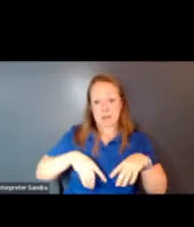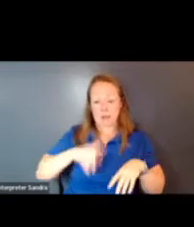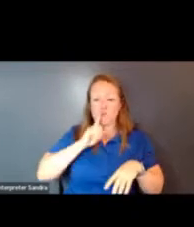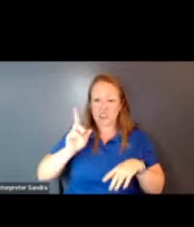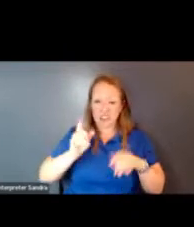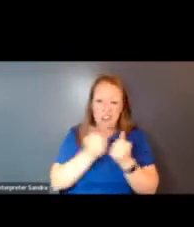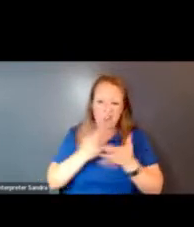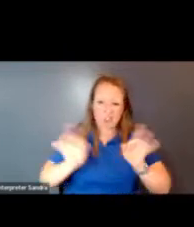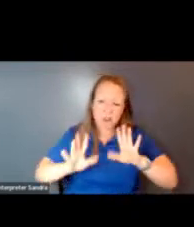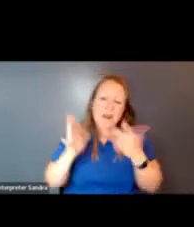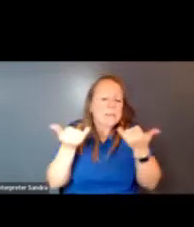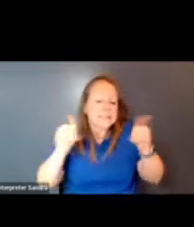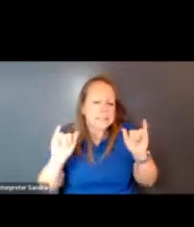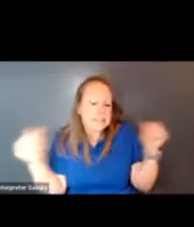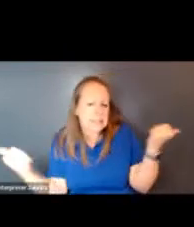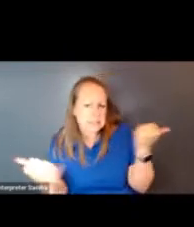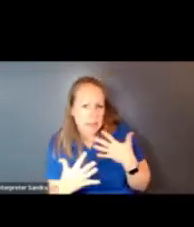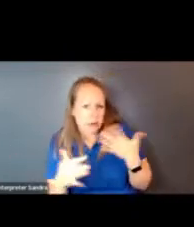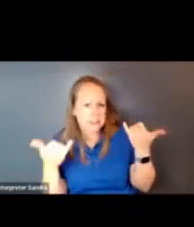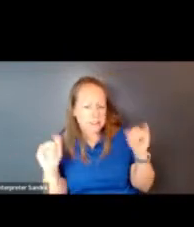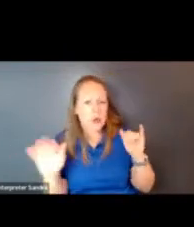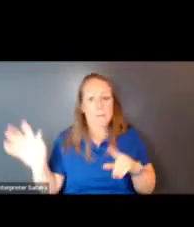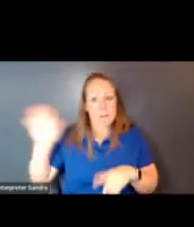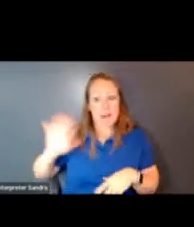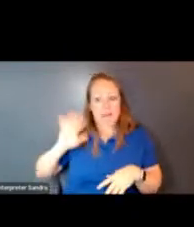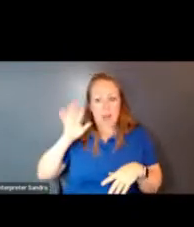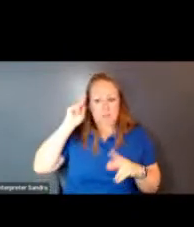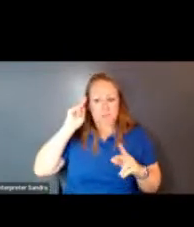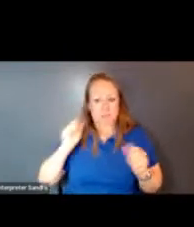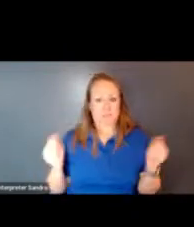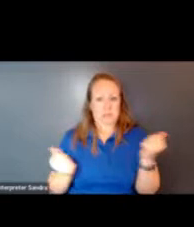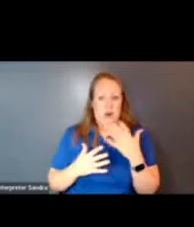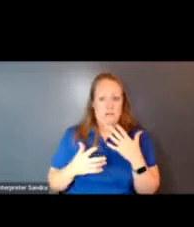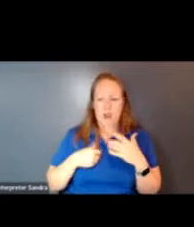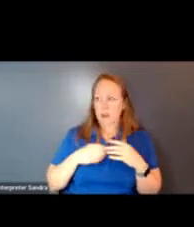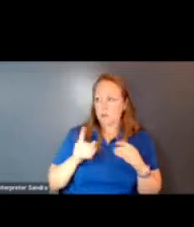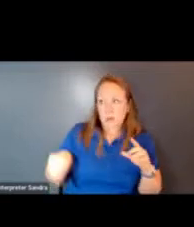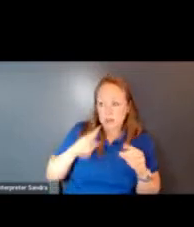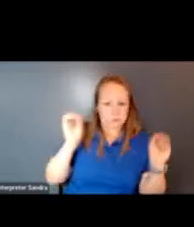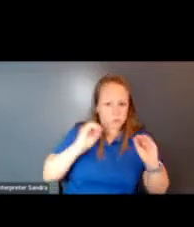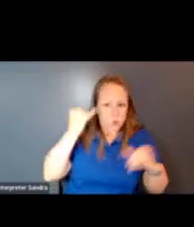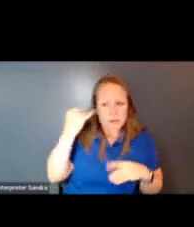still is right but even more scary. And no one really knew what was going on or what was going to happen or even how the